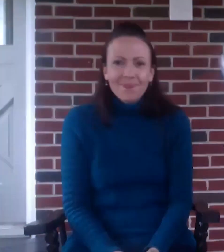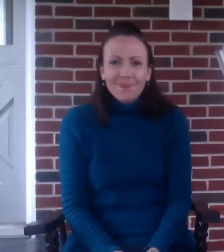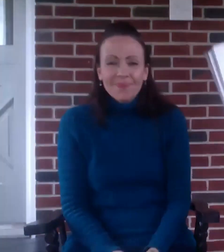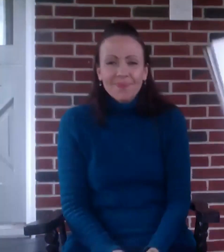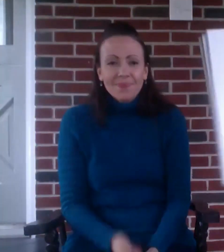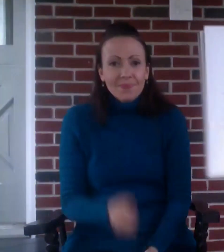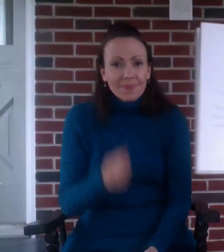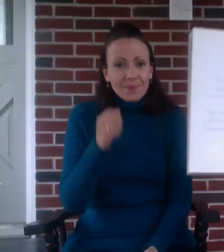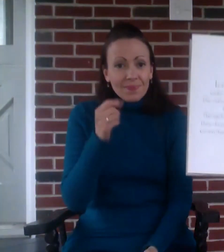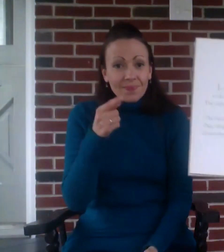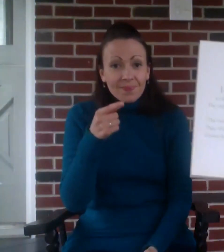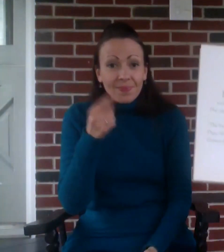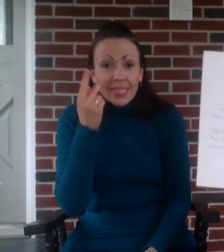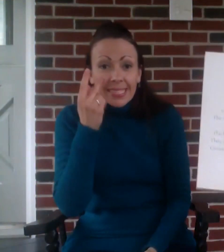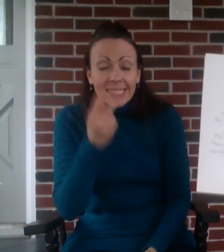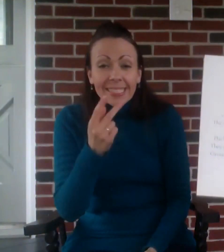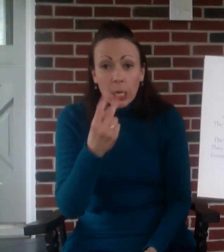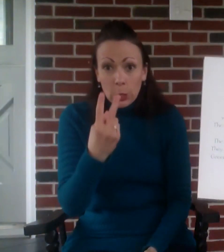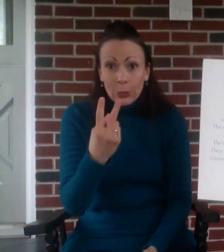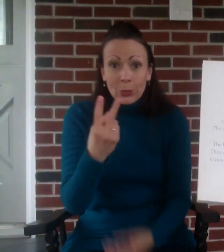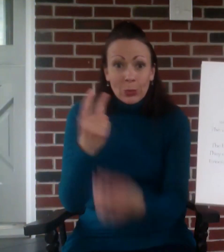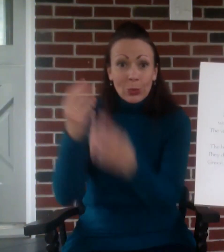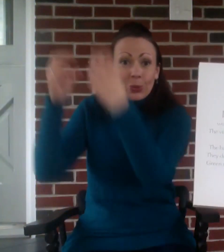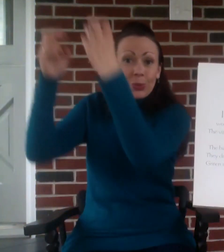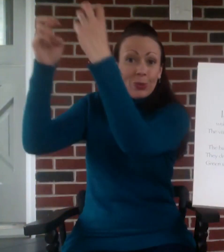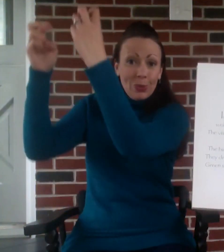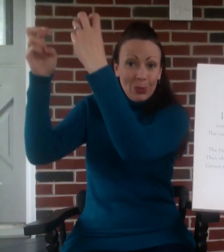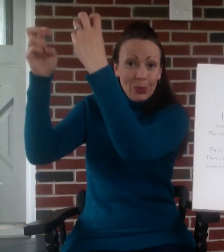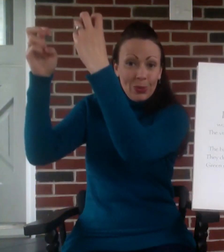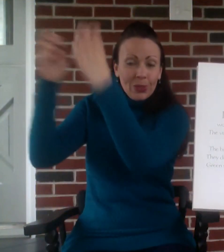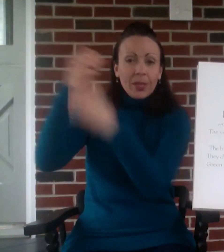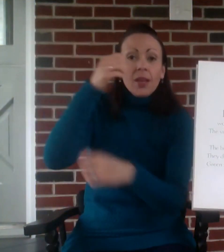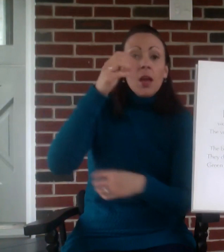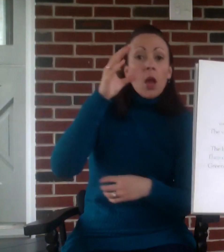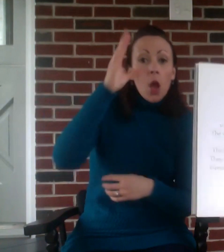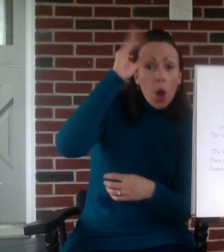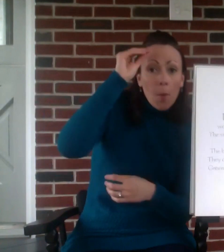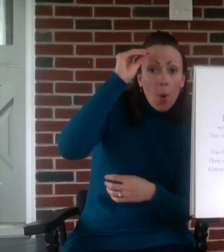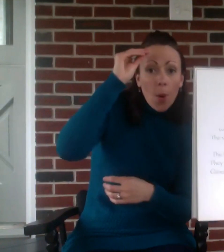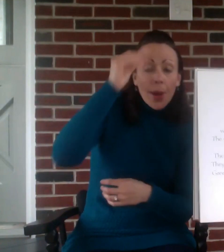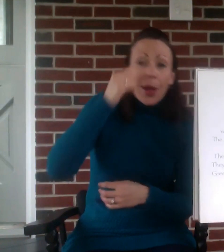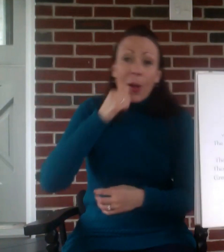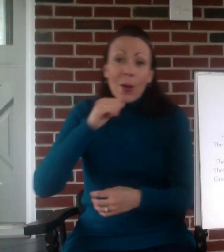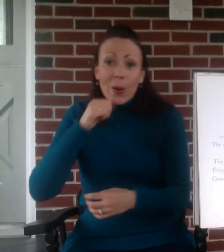And you can see they brought seeds from the flowers, and the flowers.